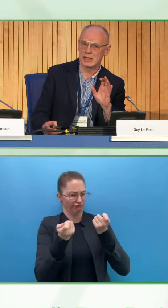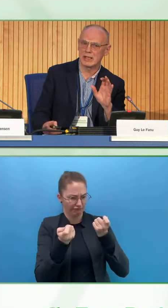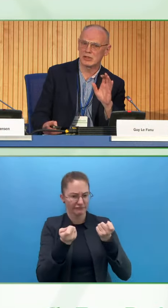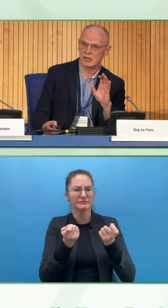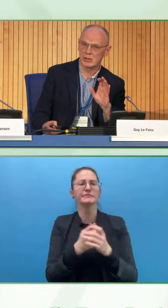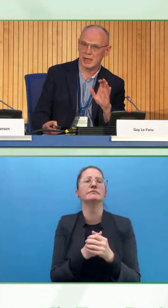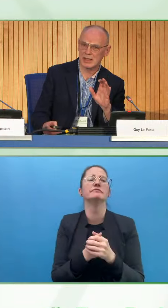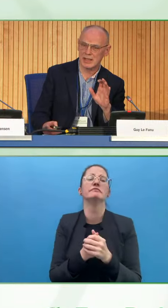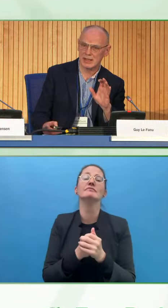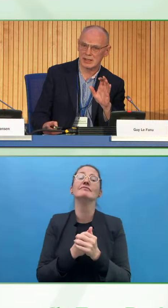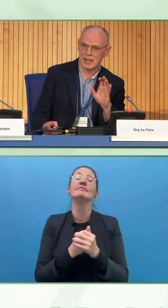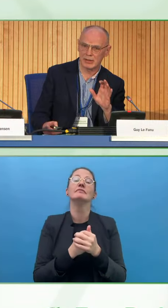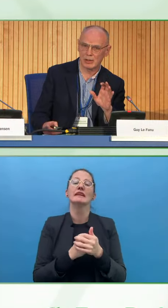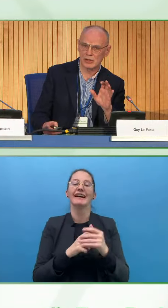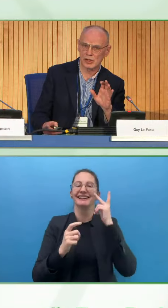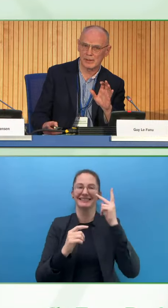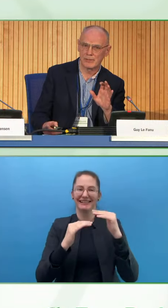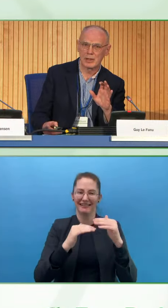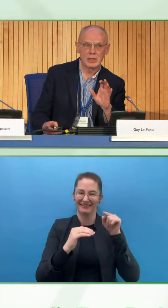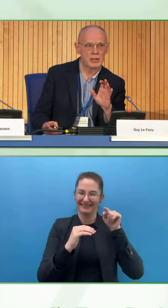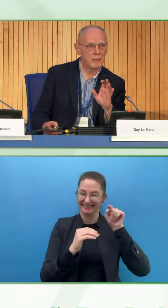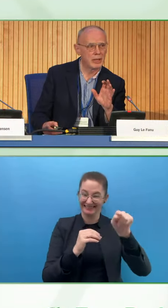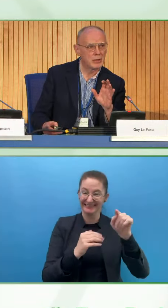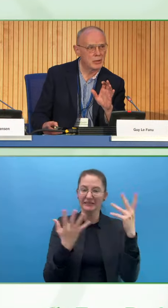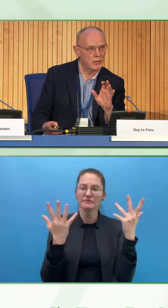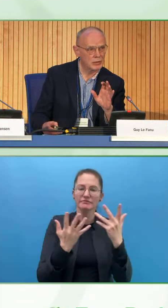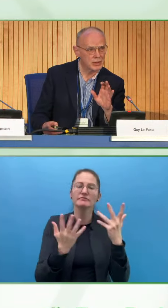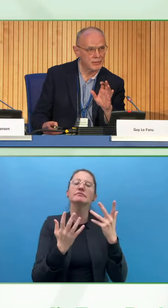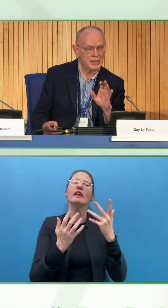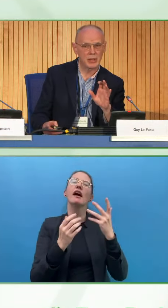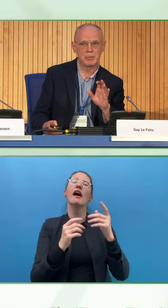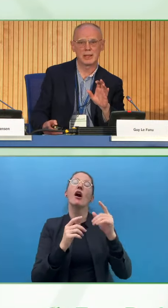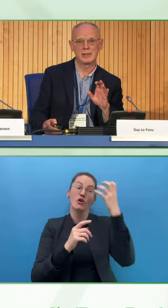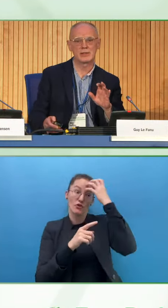and teachers to access technology. If we could move on to the video please.